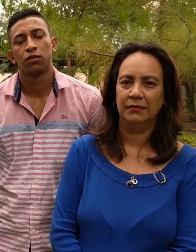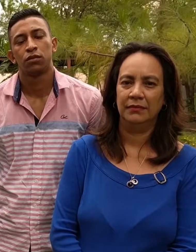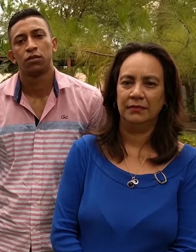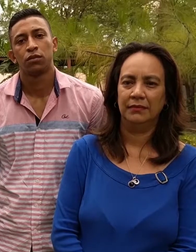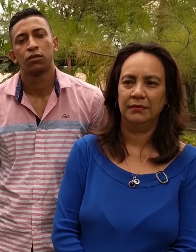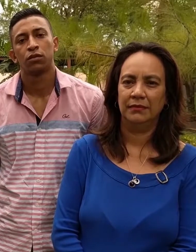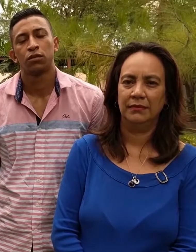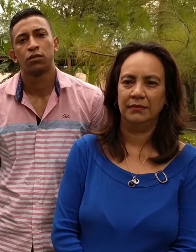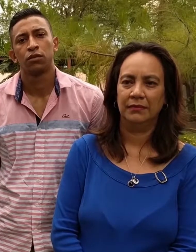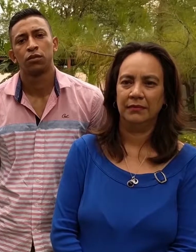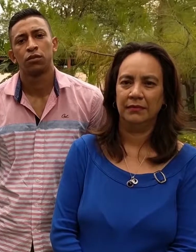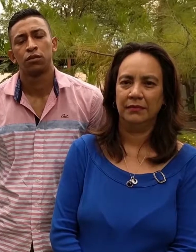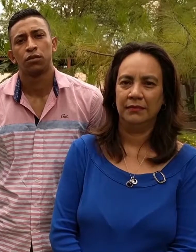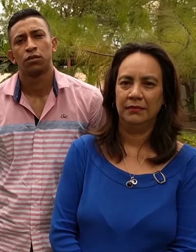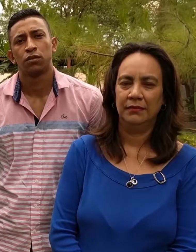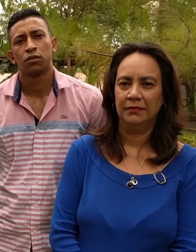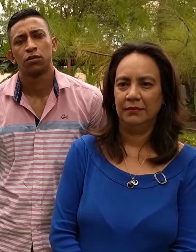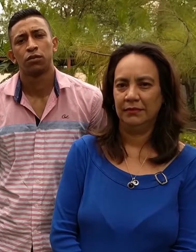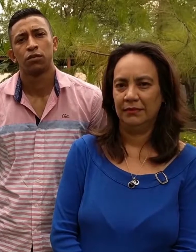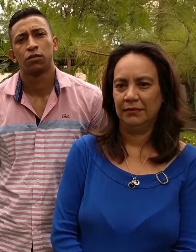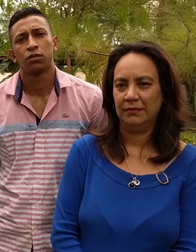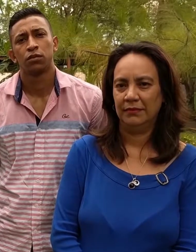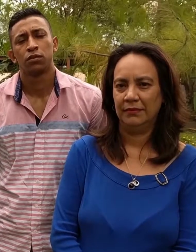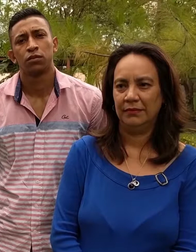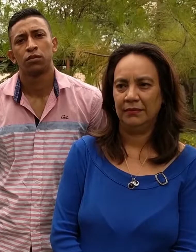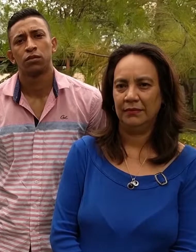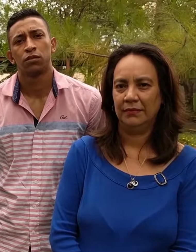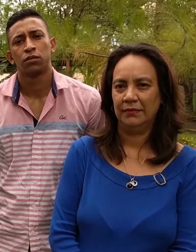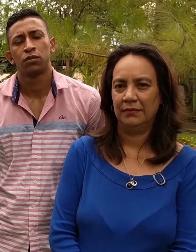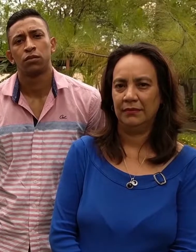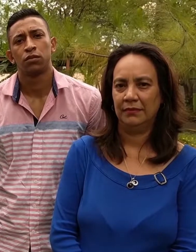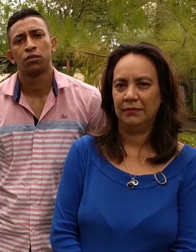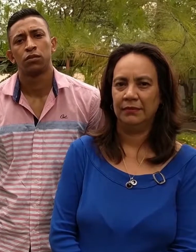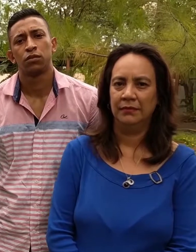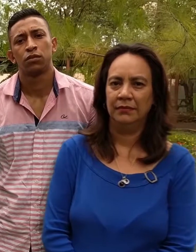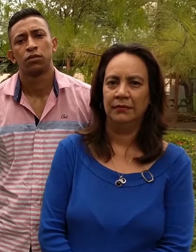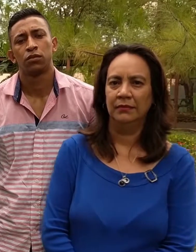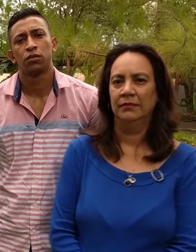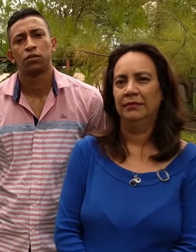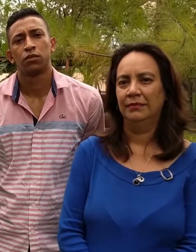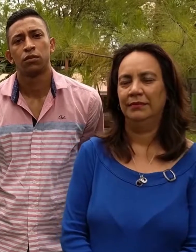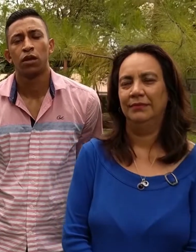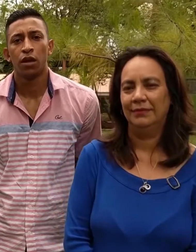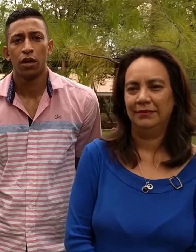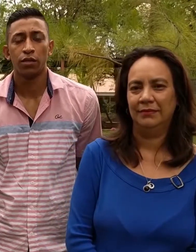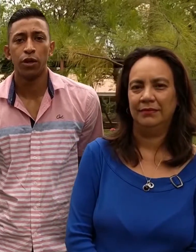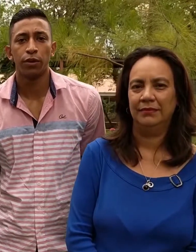[speaking spanish] And that's why we have decided to tackle this problem. [speaking spanish]